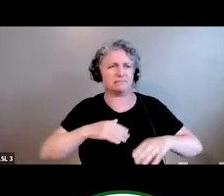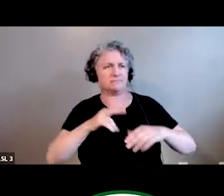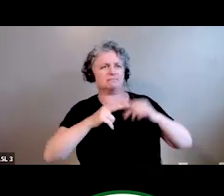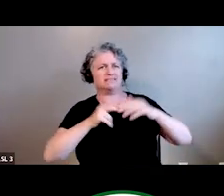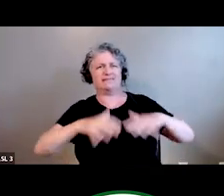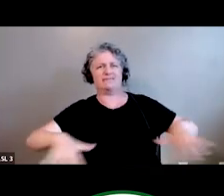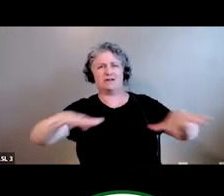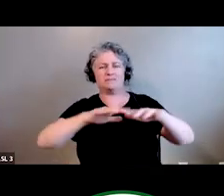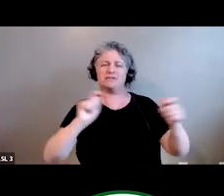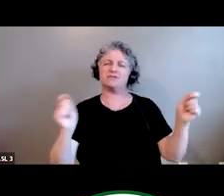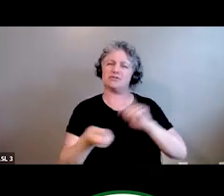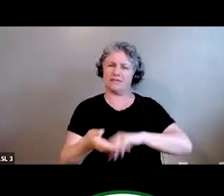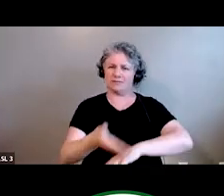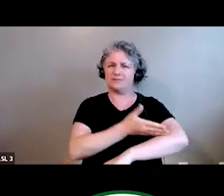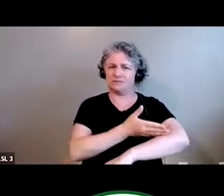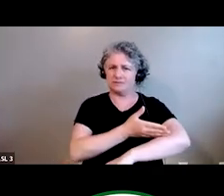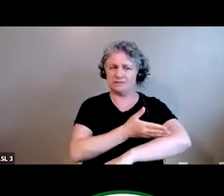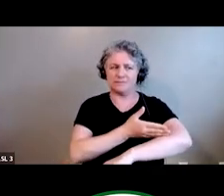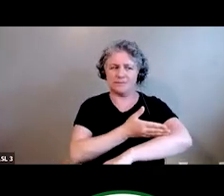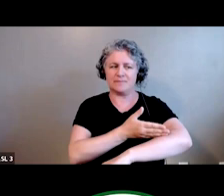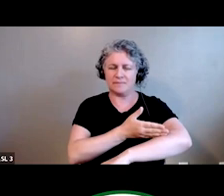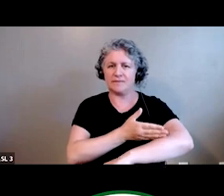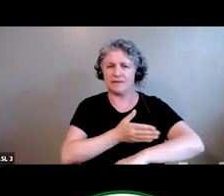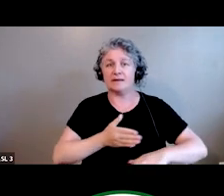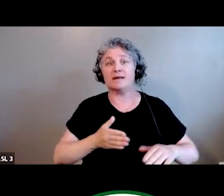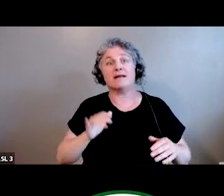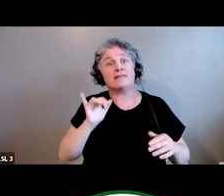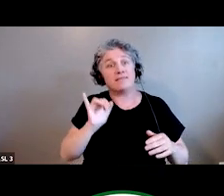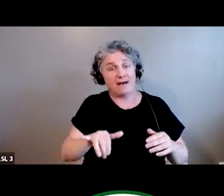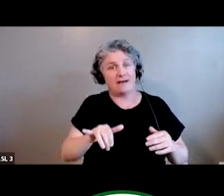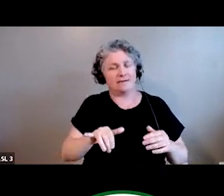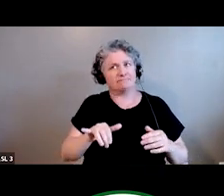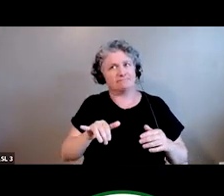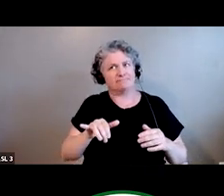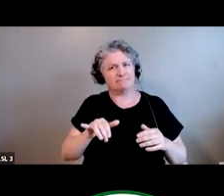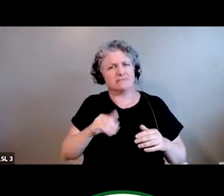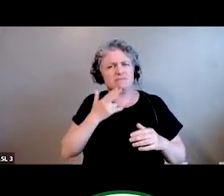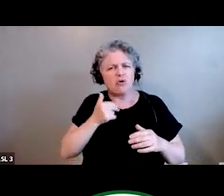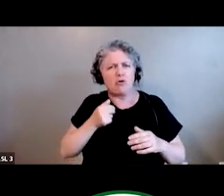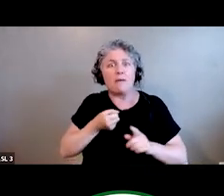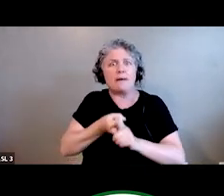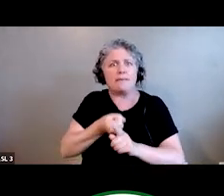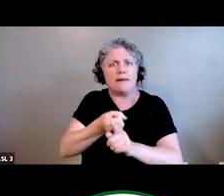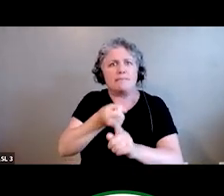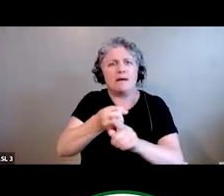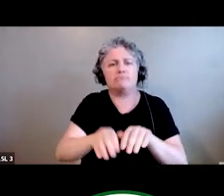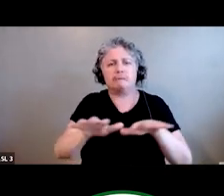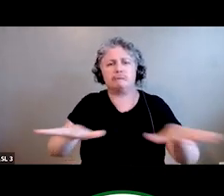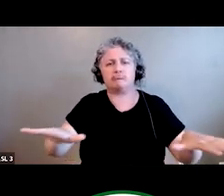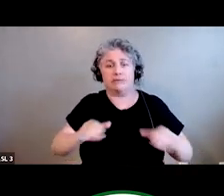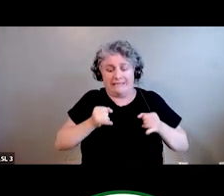can on our own start a change and start to make something happen.